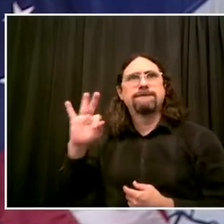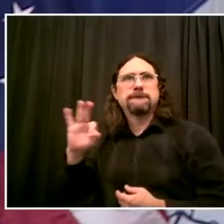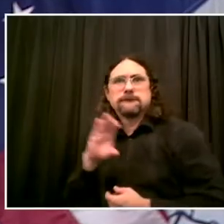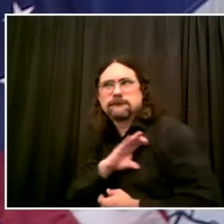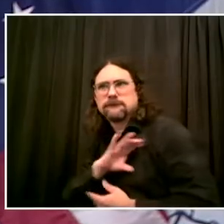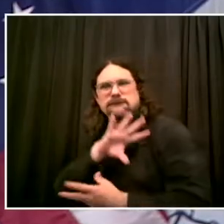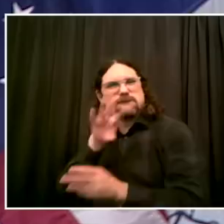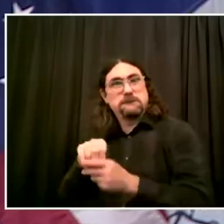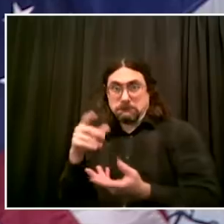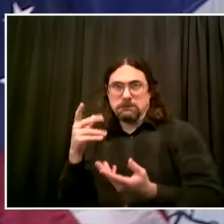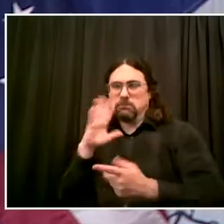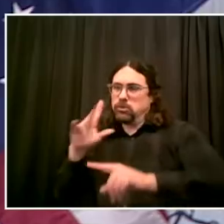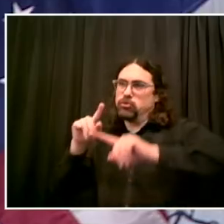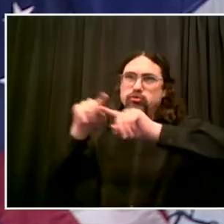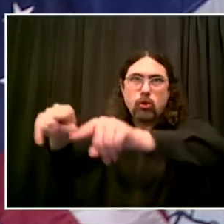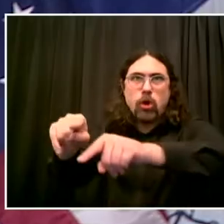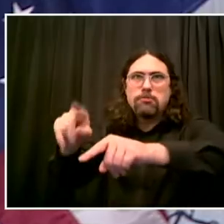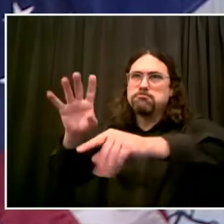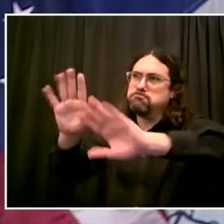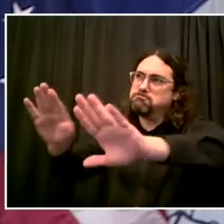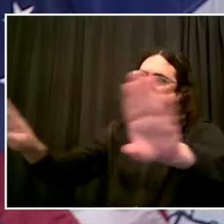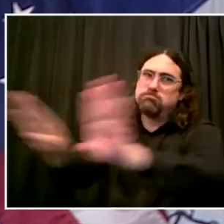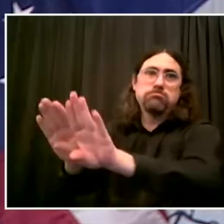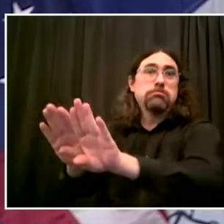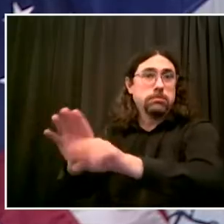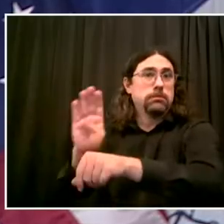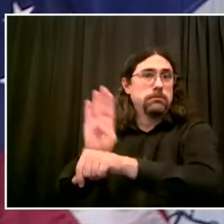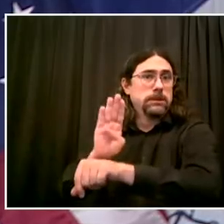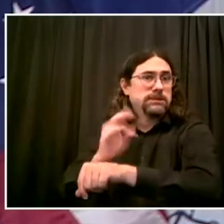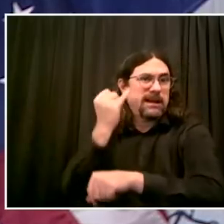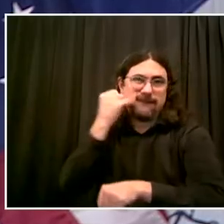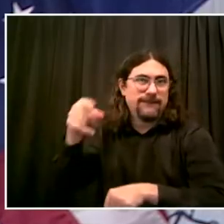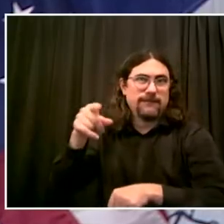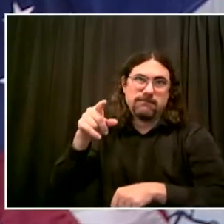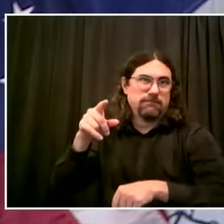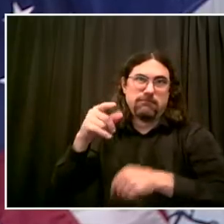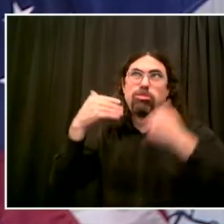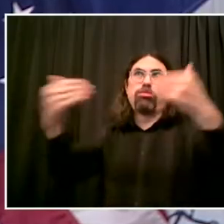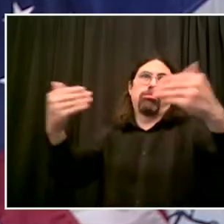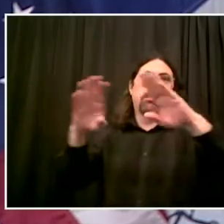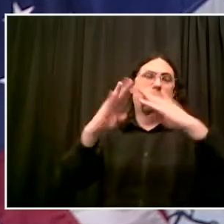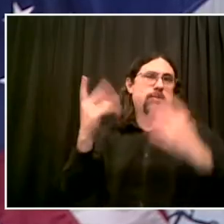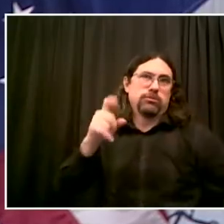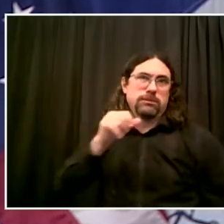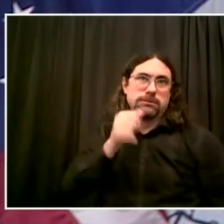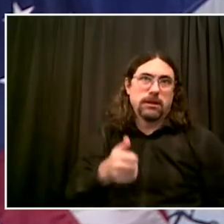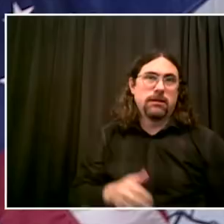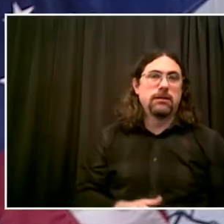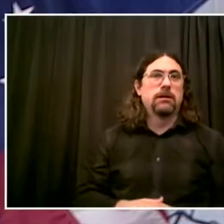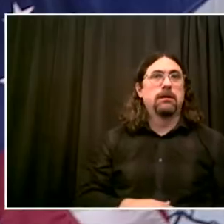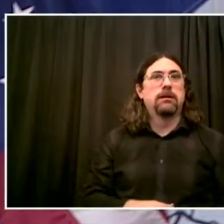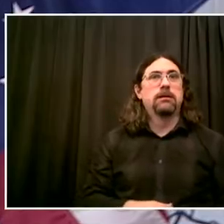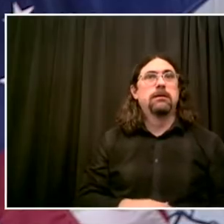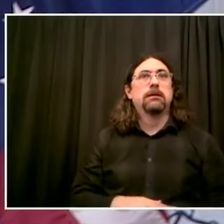IF ONE OF THESE AGENCIES SHOWS THE AND TH EY NEED TO SHUT DOWN BECAUSE THEY ARE T NO